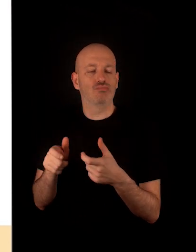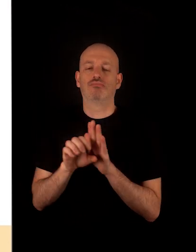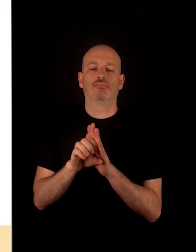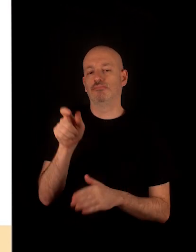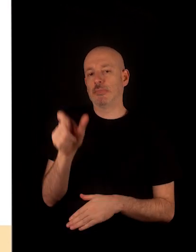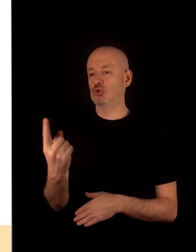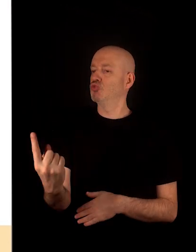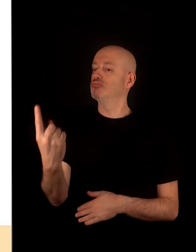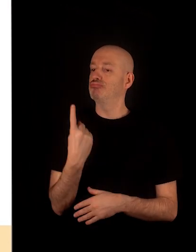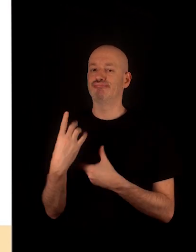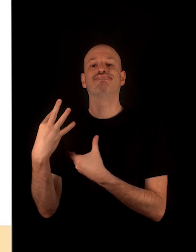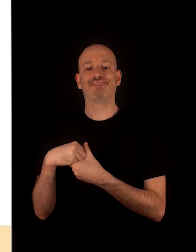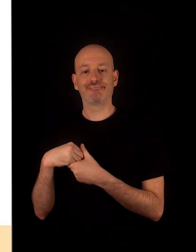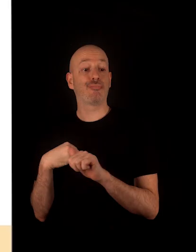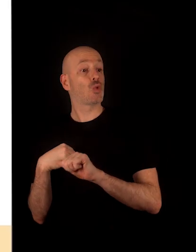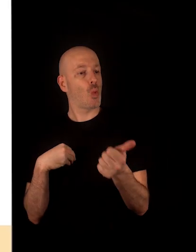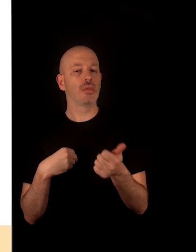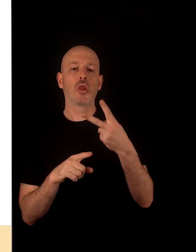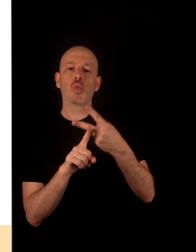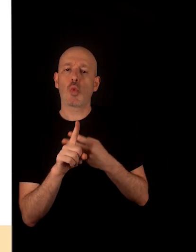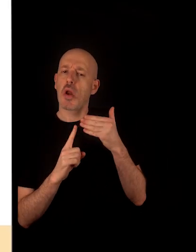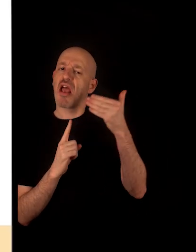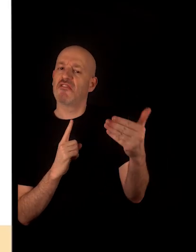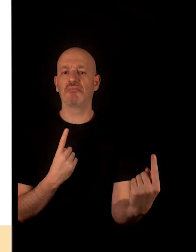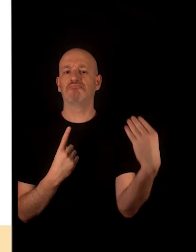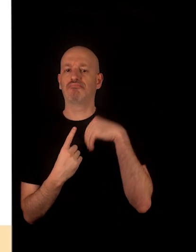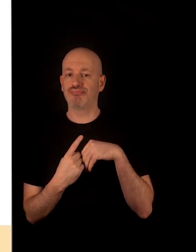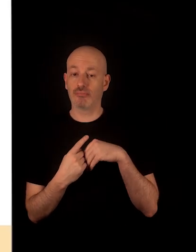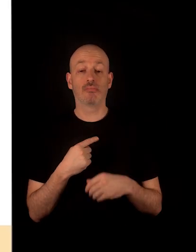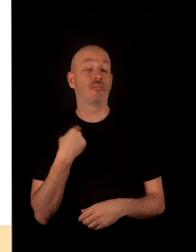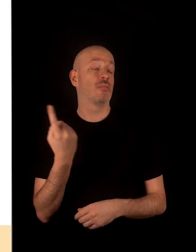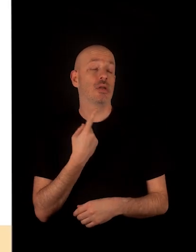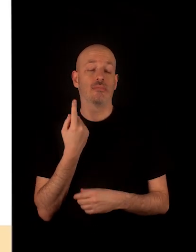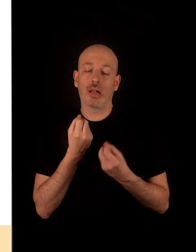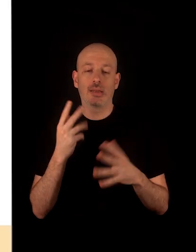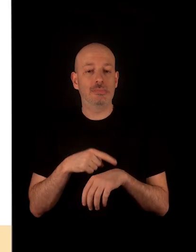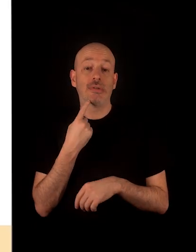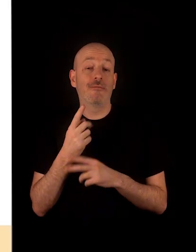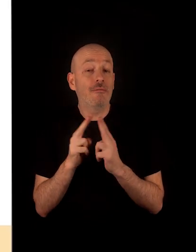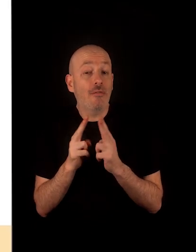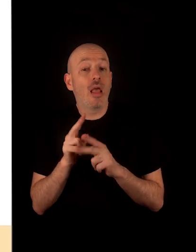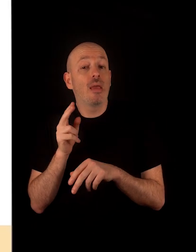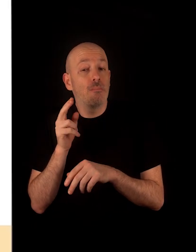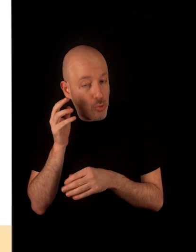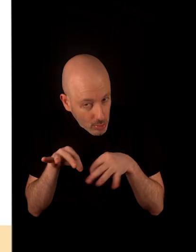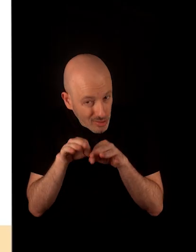what comes next? As we said, after being selected, you will start the selection of the participants.